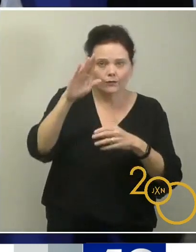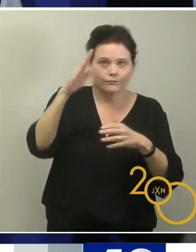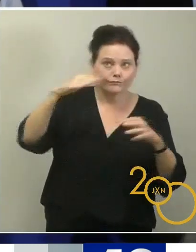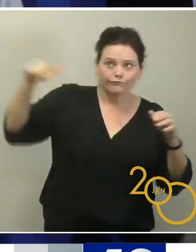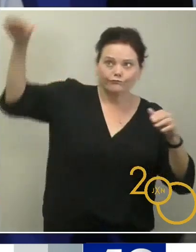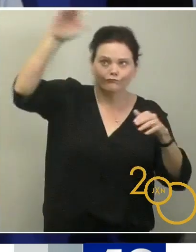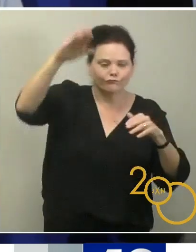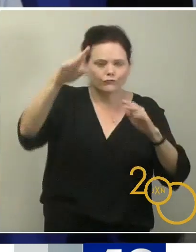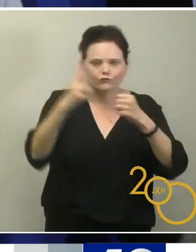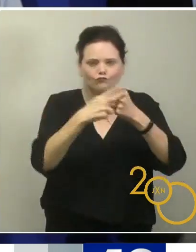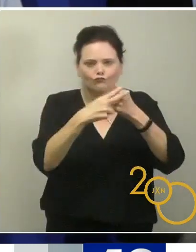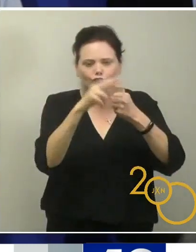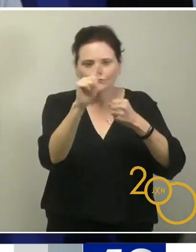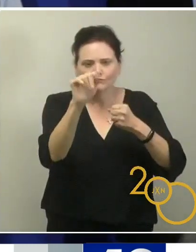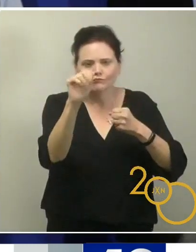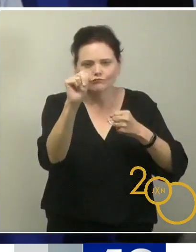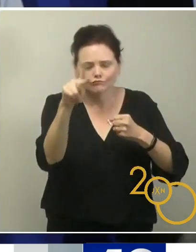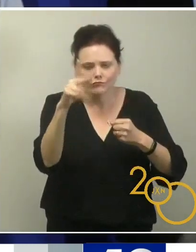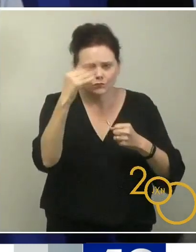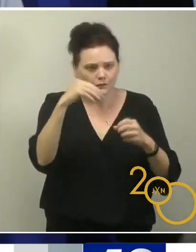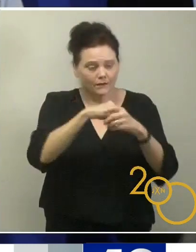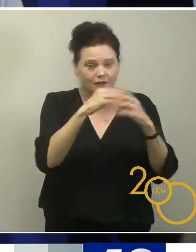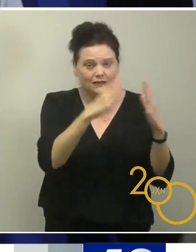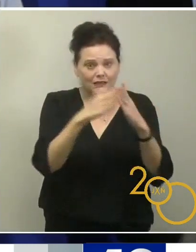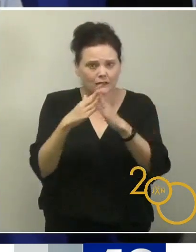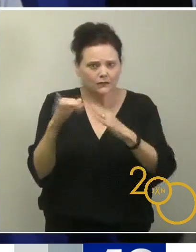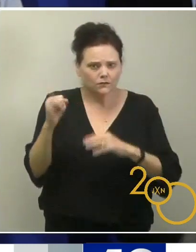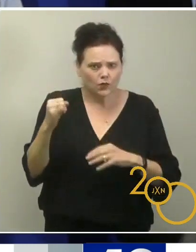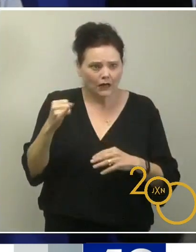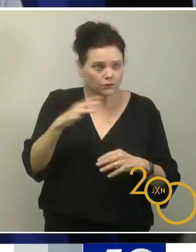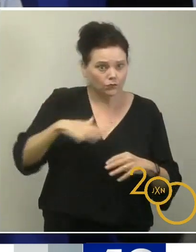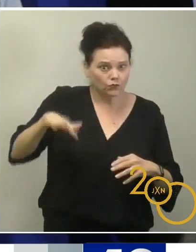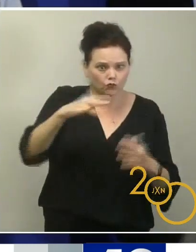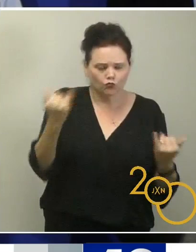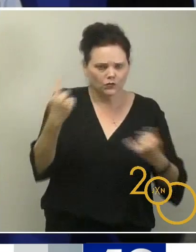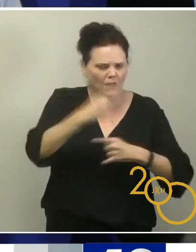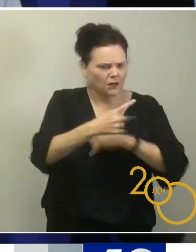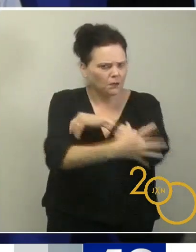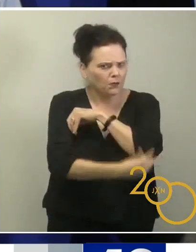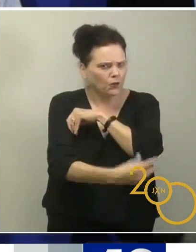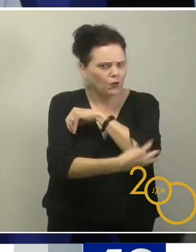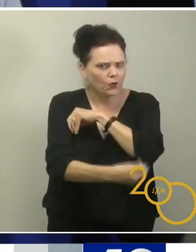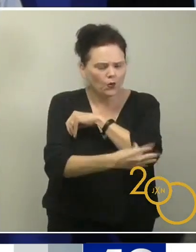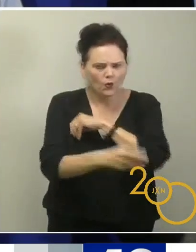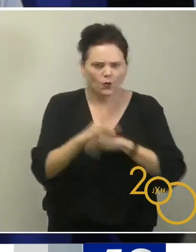SEVERE UNDERSTAFFING AT BOTH FEEL WATER PLANT AND OB CURTIS. OVERHEAD STORAGE TANKS WHICH IS